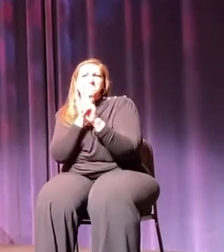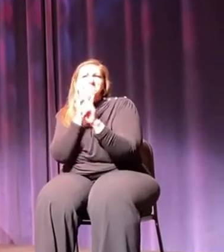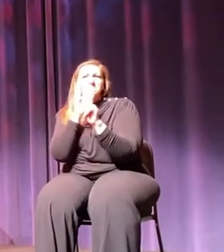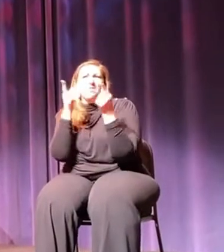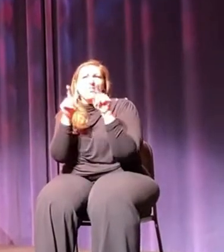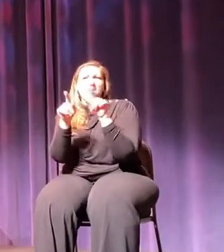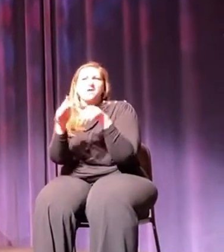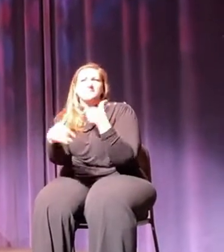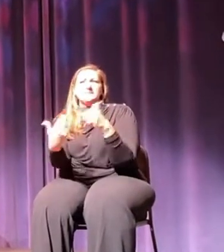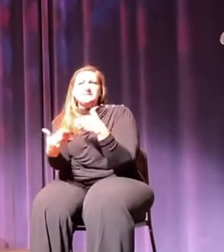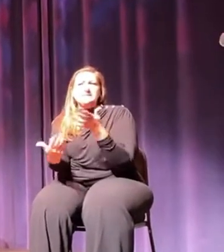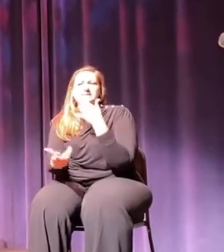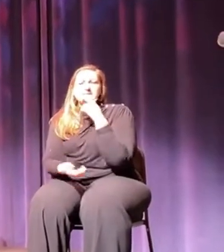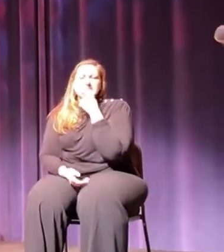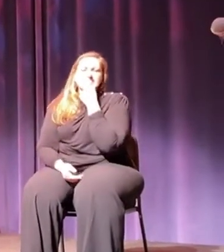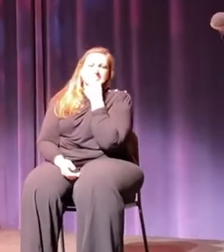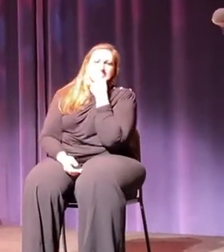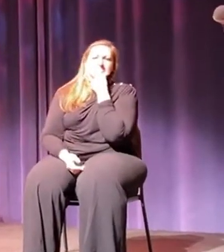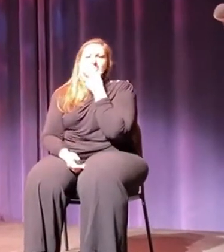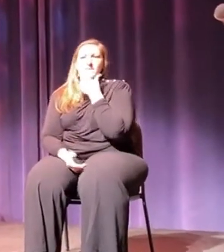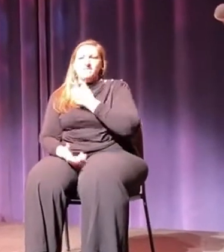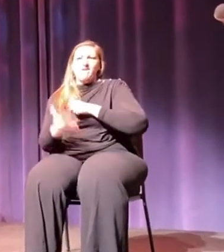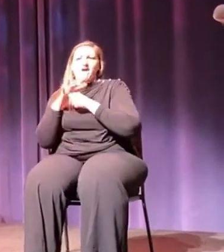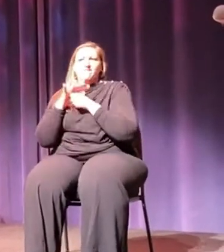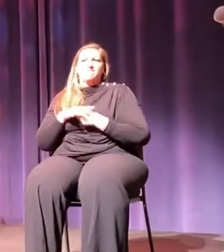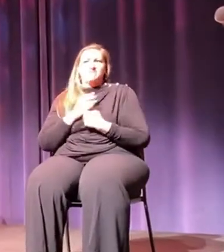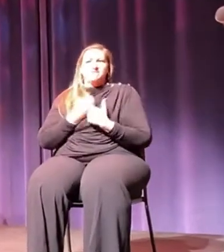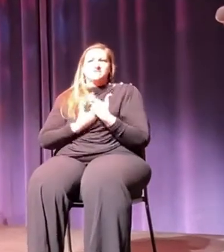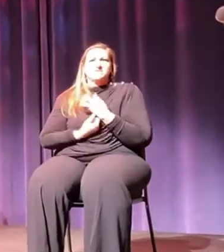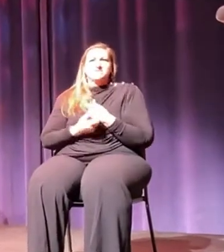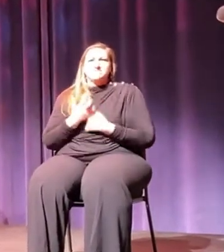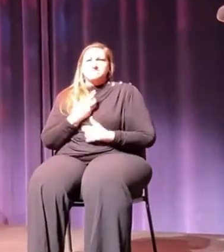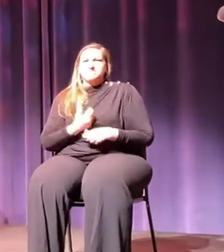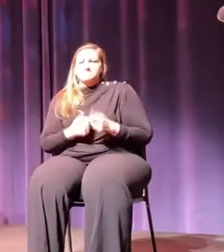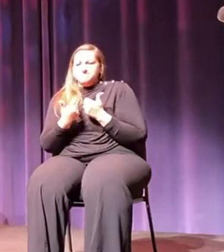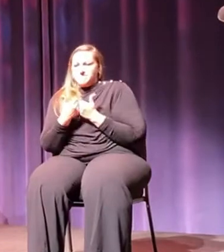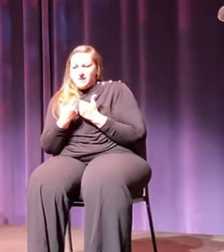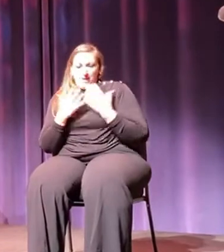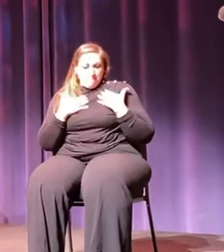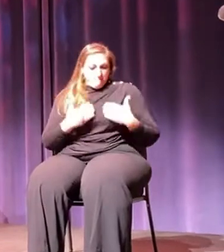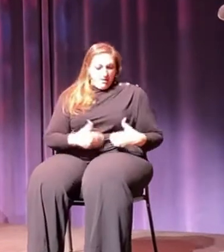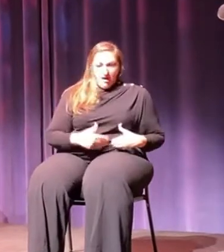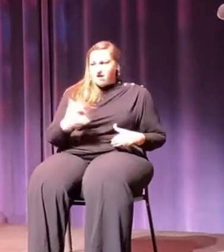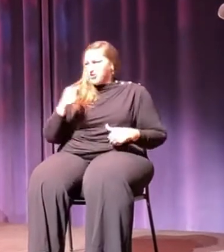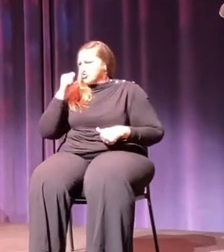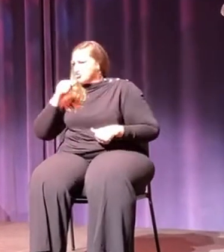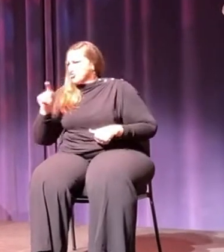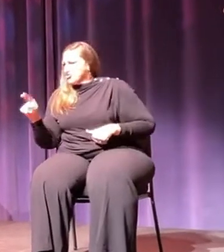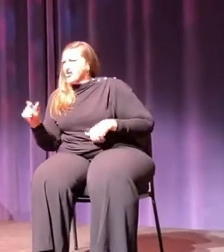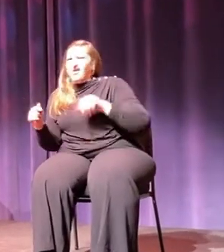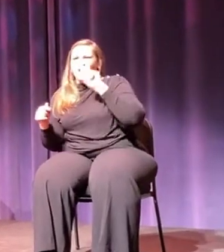If a sufficient force of repression is applied to separate a girl from her body, another girl and another body